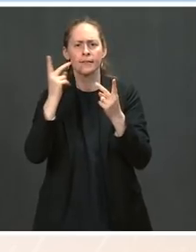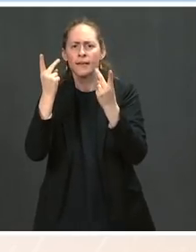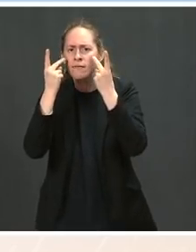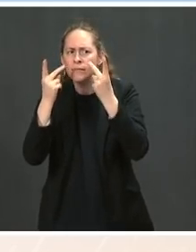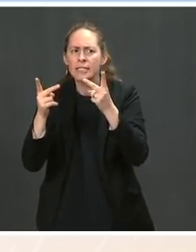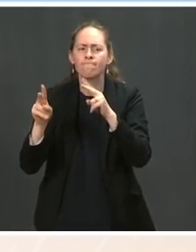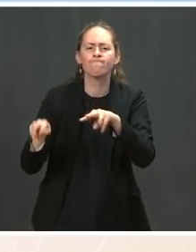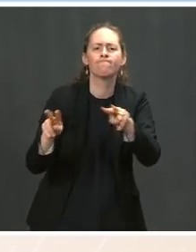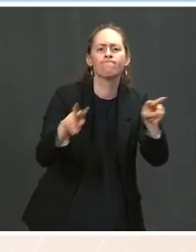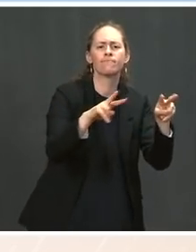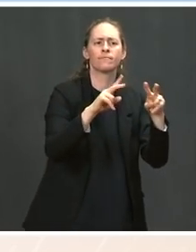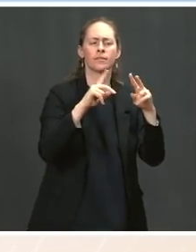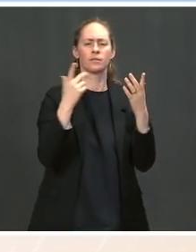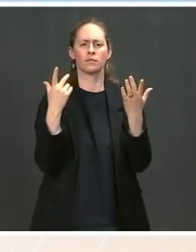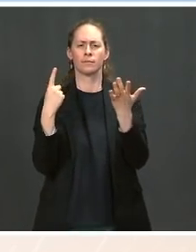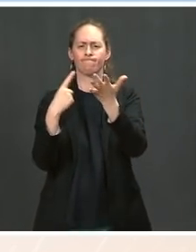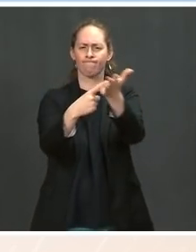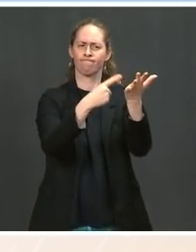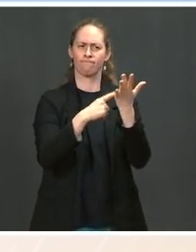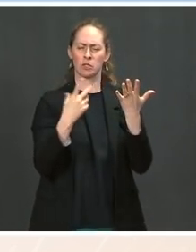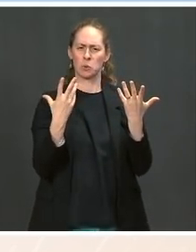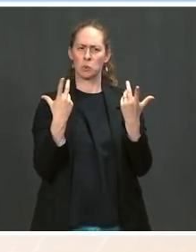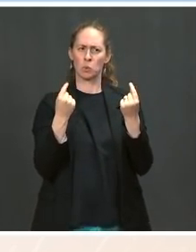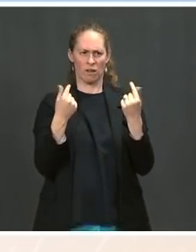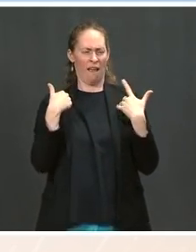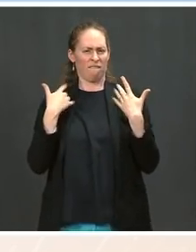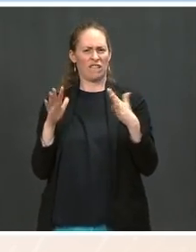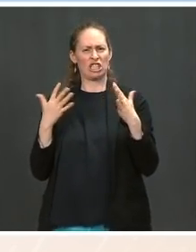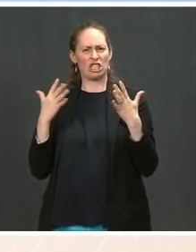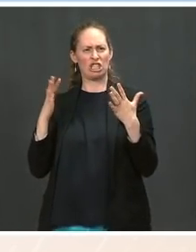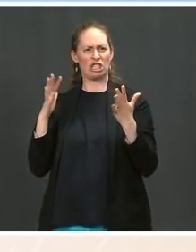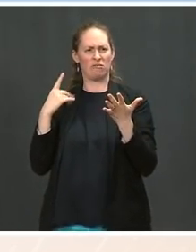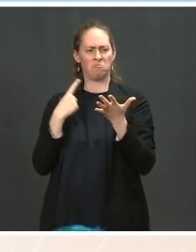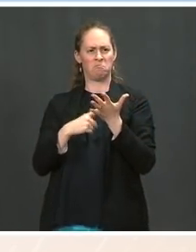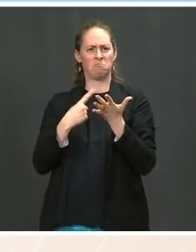And obviously, she's had discussions, that have been read out, as well, with some leaders in the region.